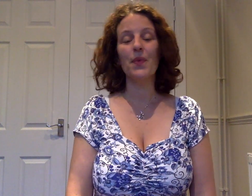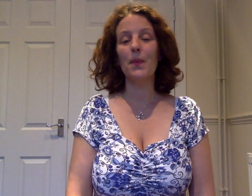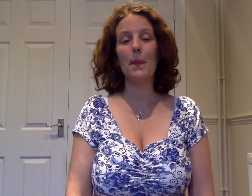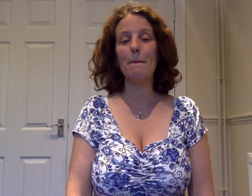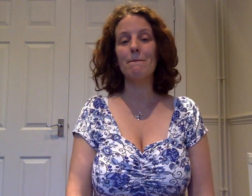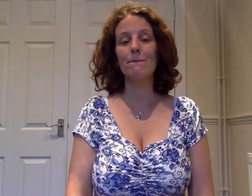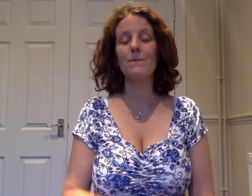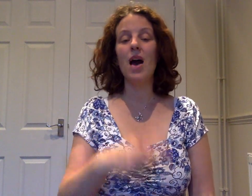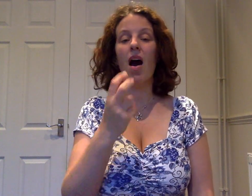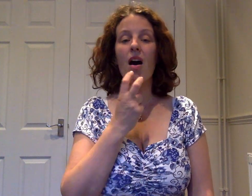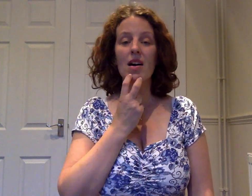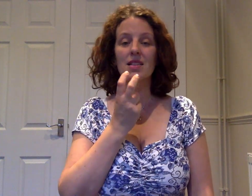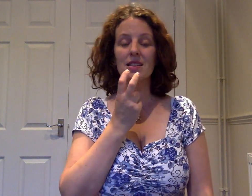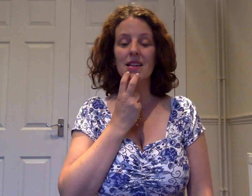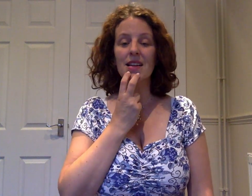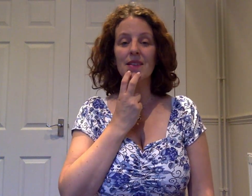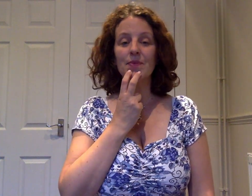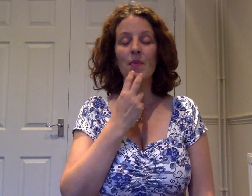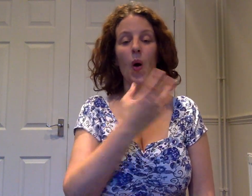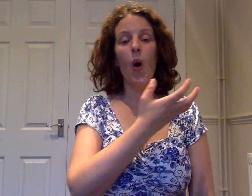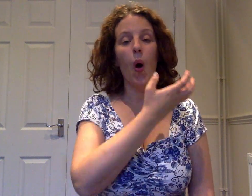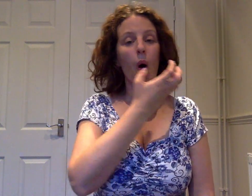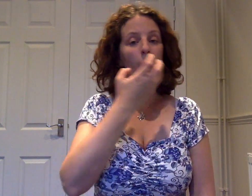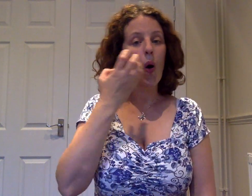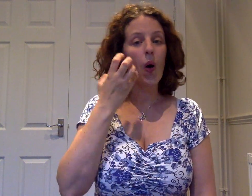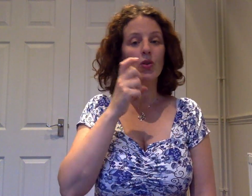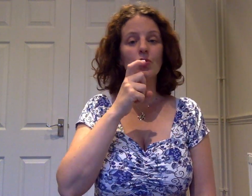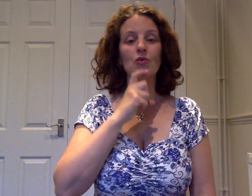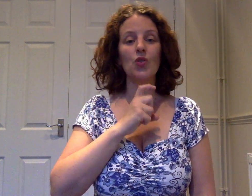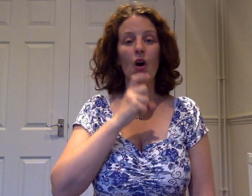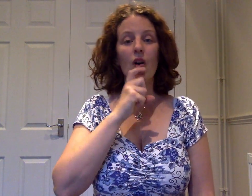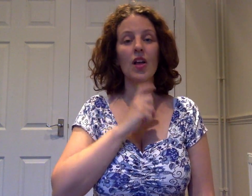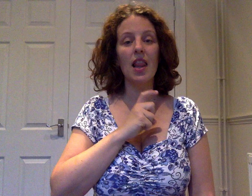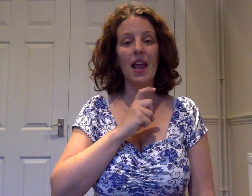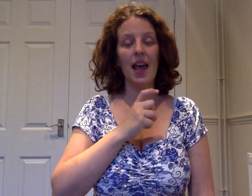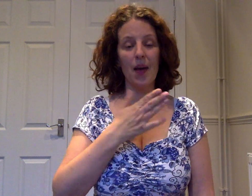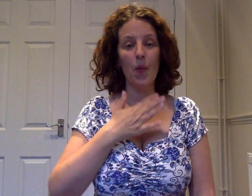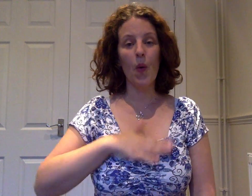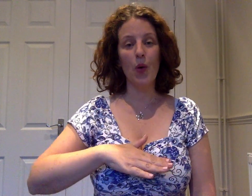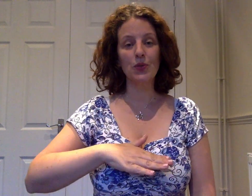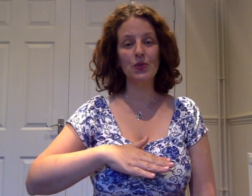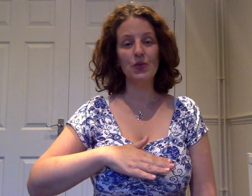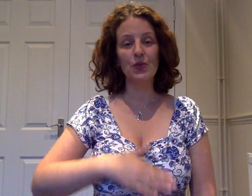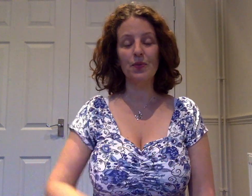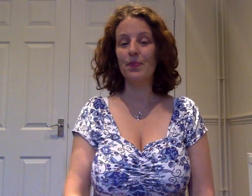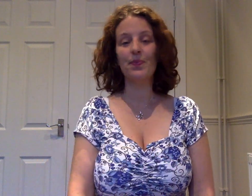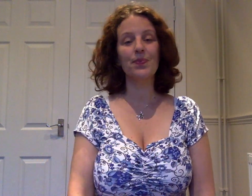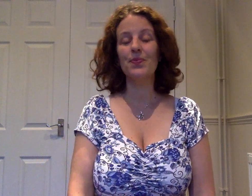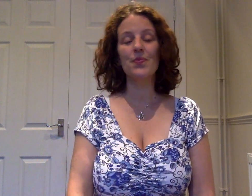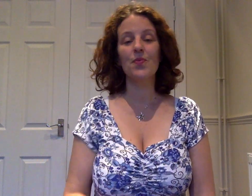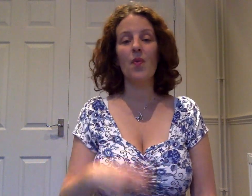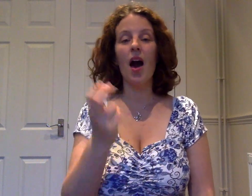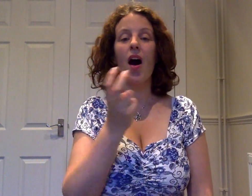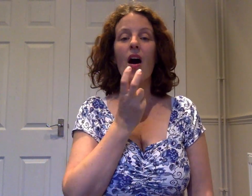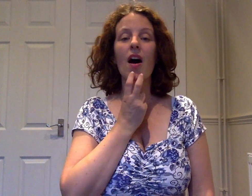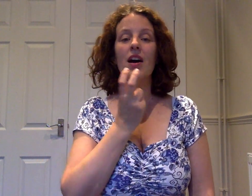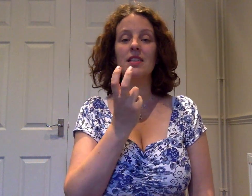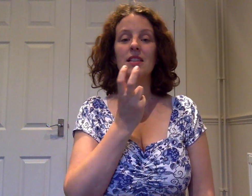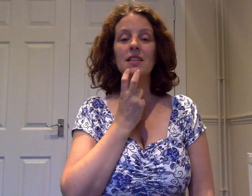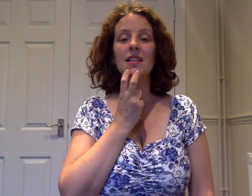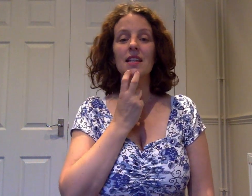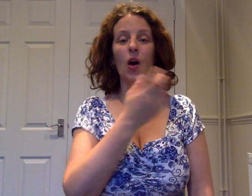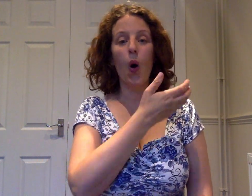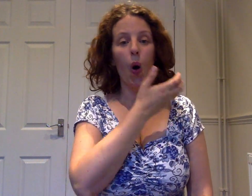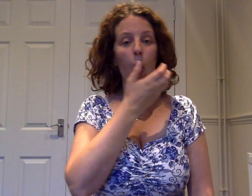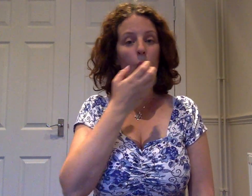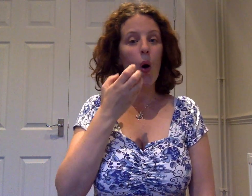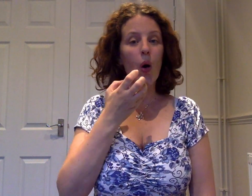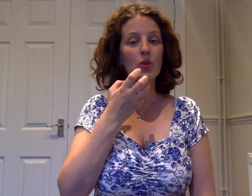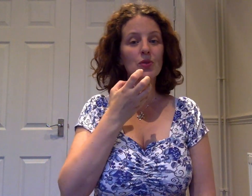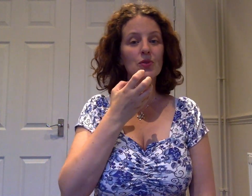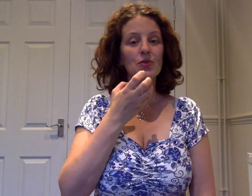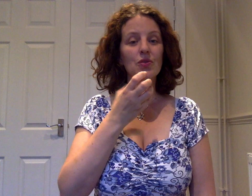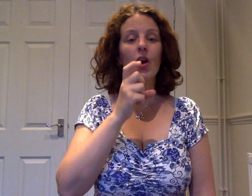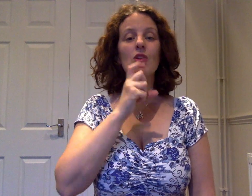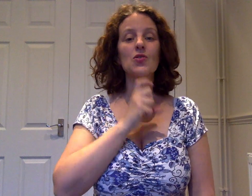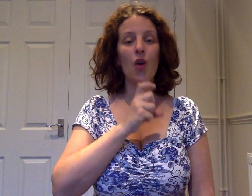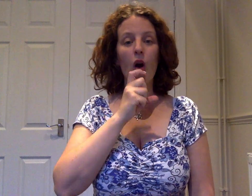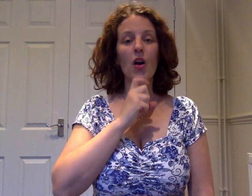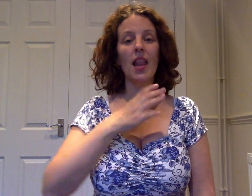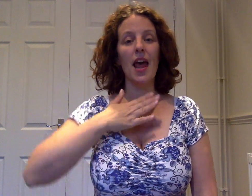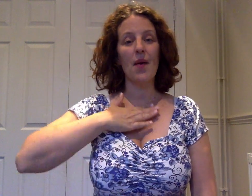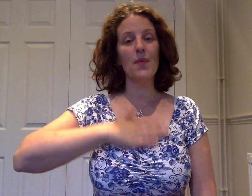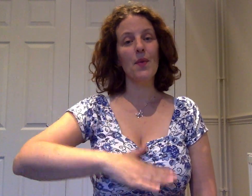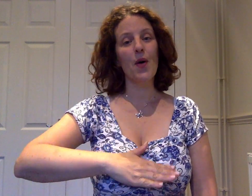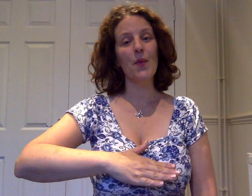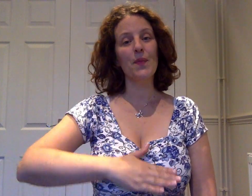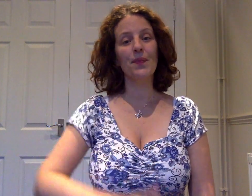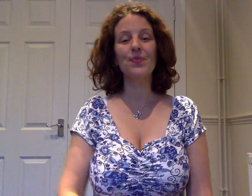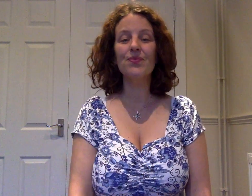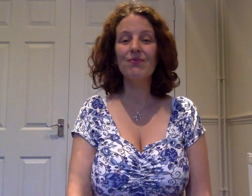No, auntie hot chocolate want.